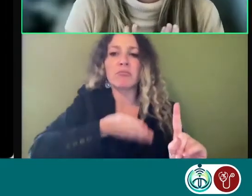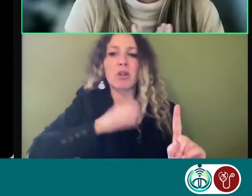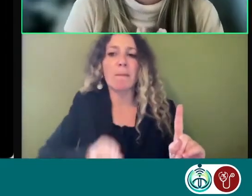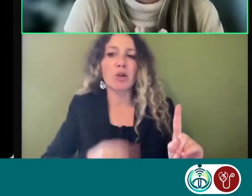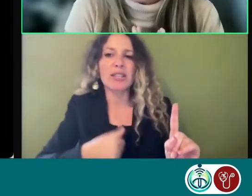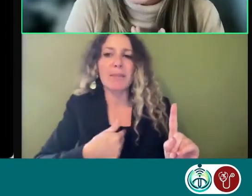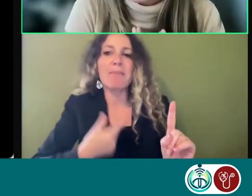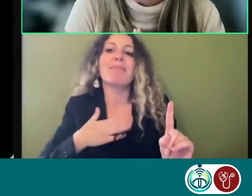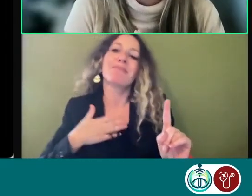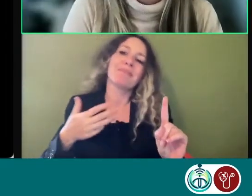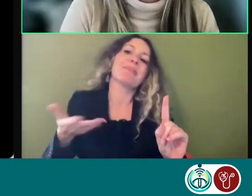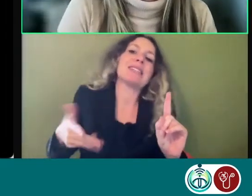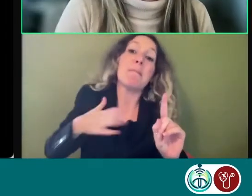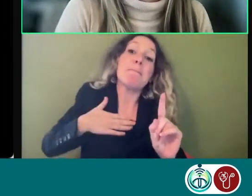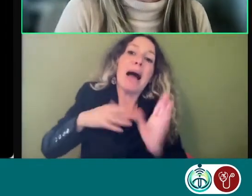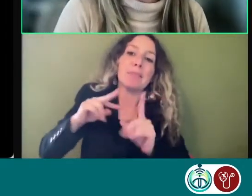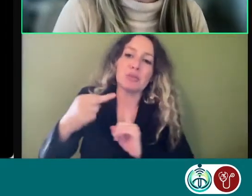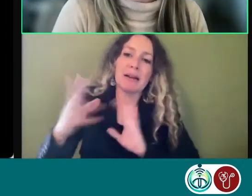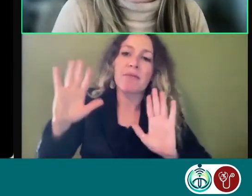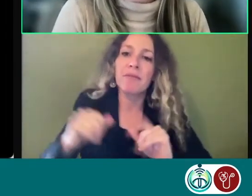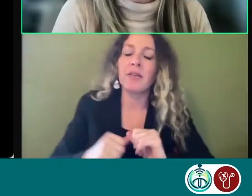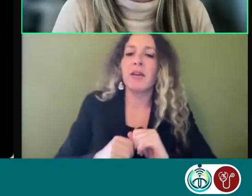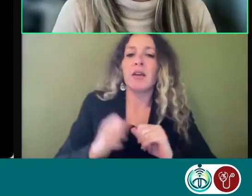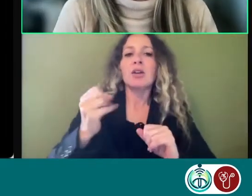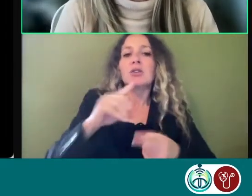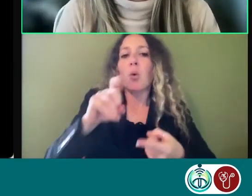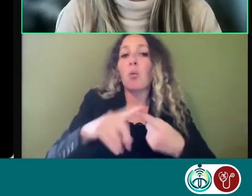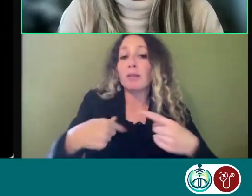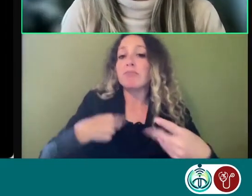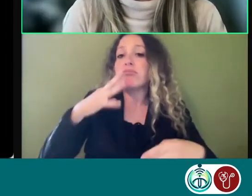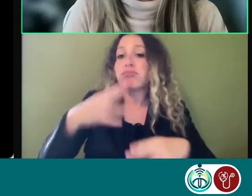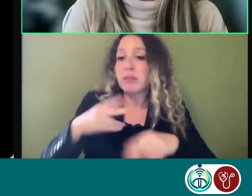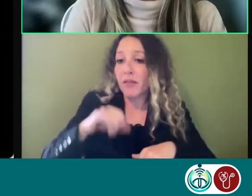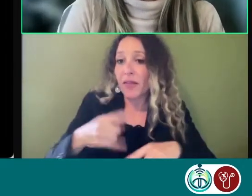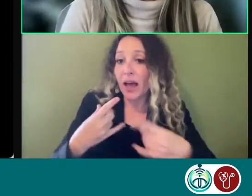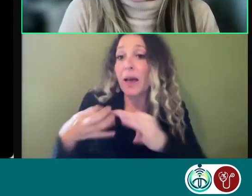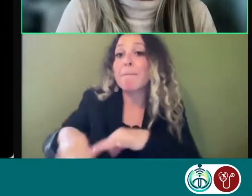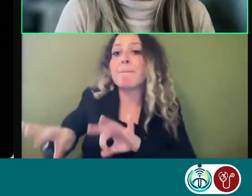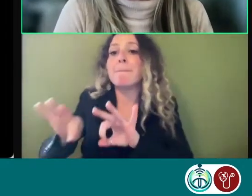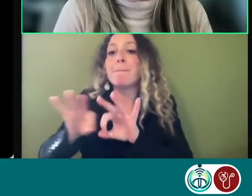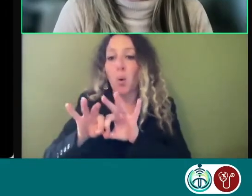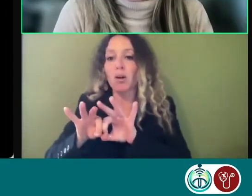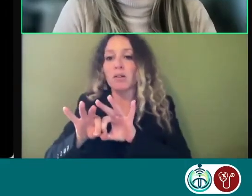from my perspective. So when I see that, key contributors to person factors within these